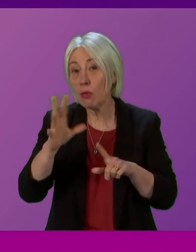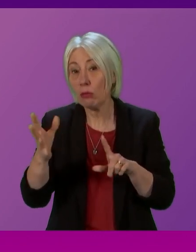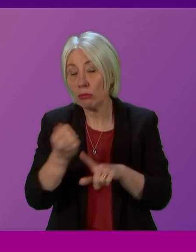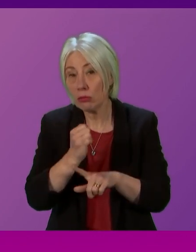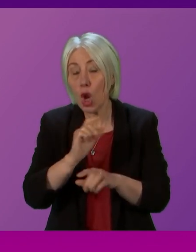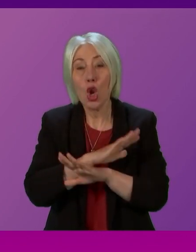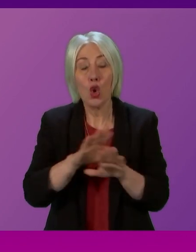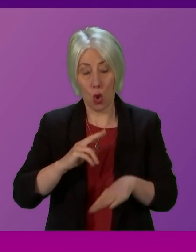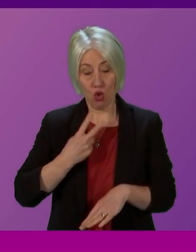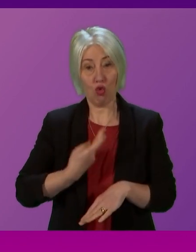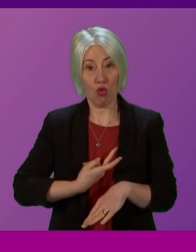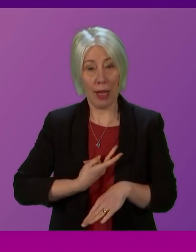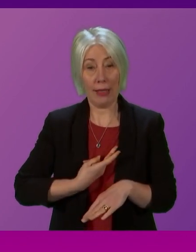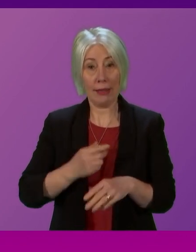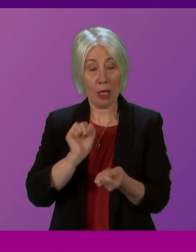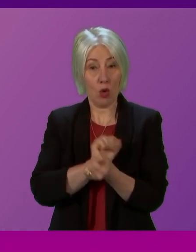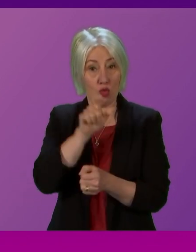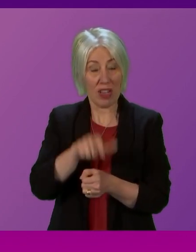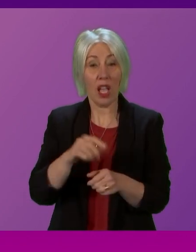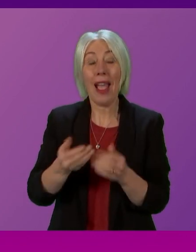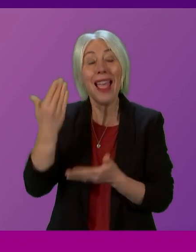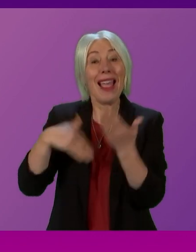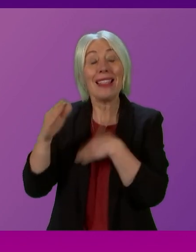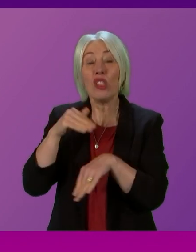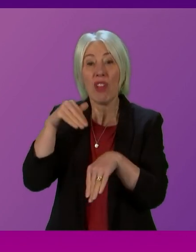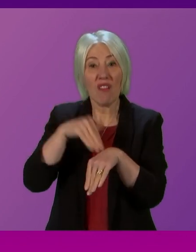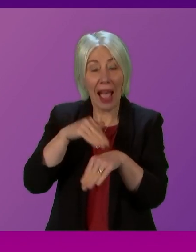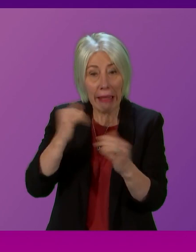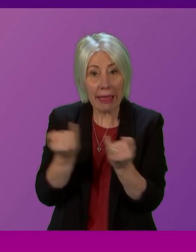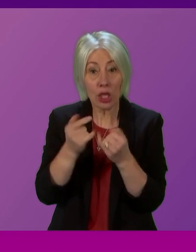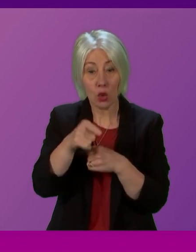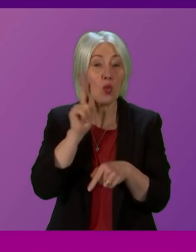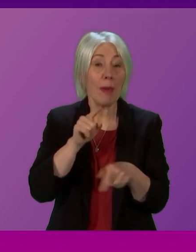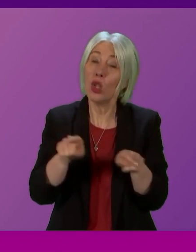prisoner with a history of violence, including sexual violence, against women will be housed